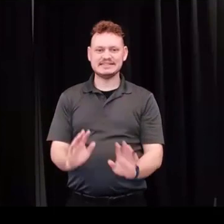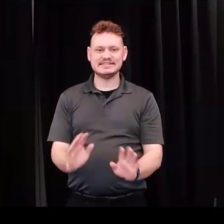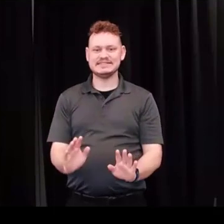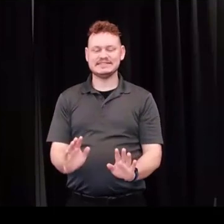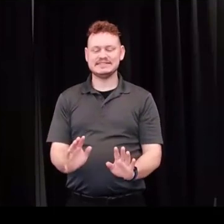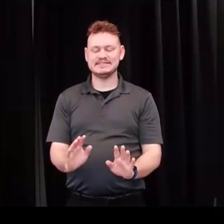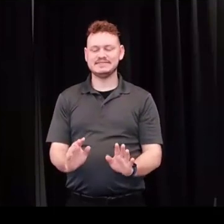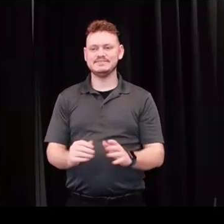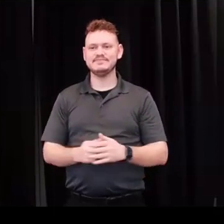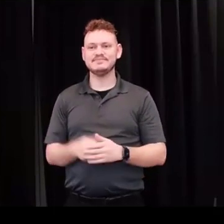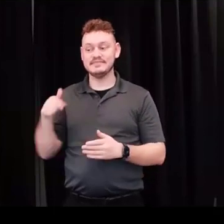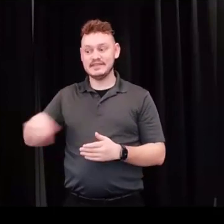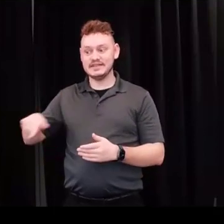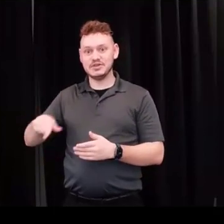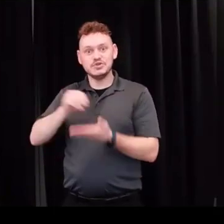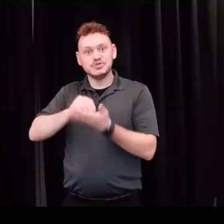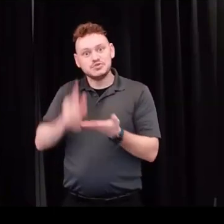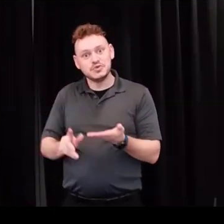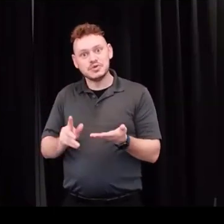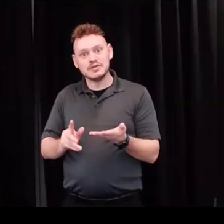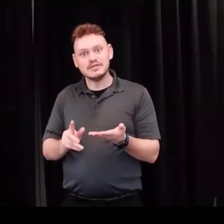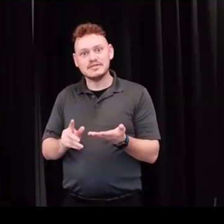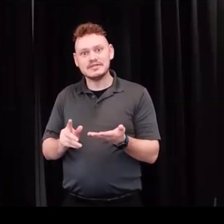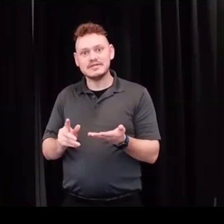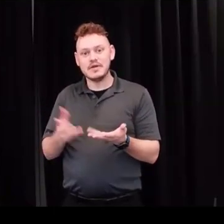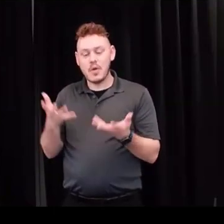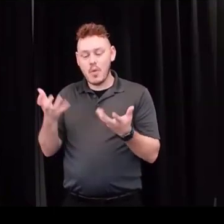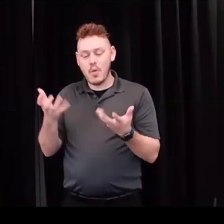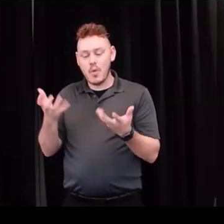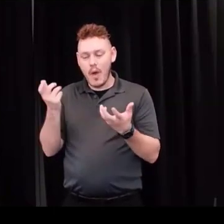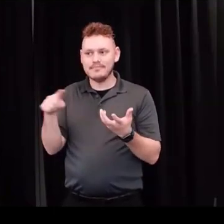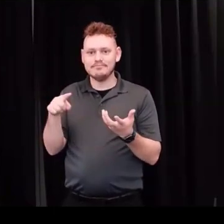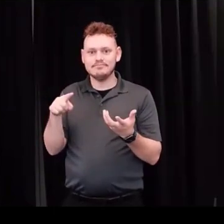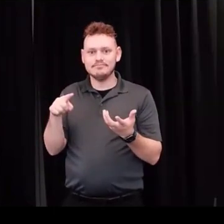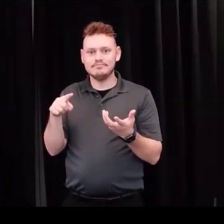these are our students. And what happens with our students? We want them to matriculate through our